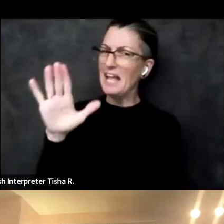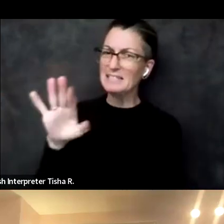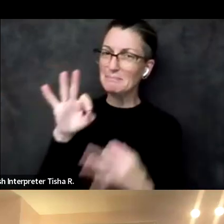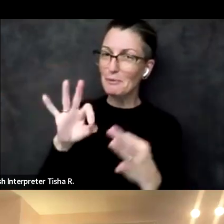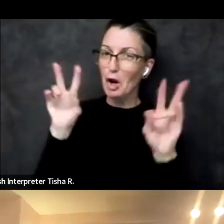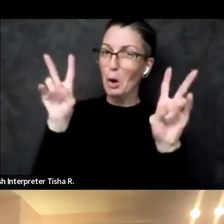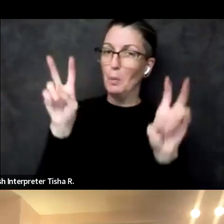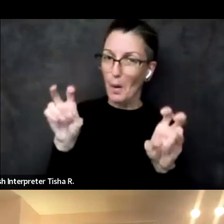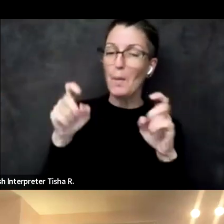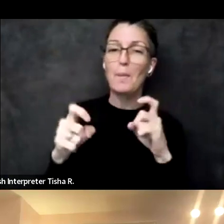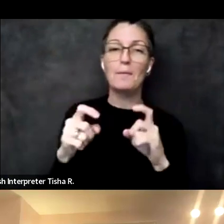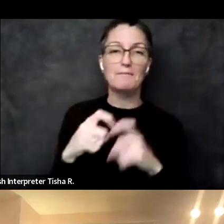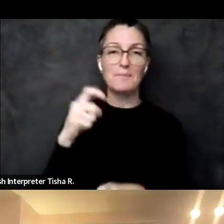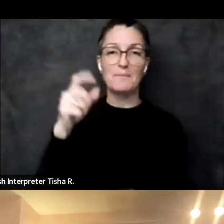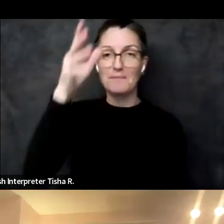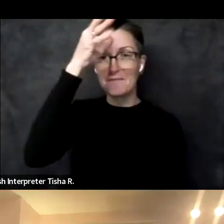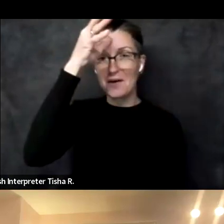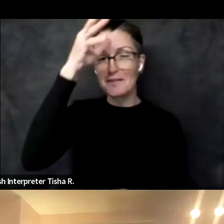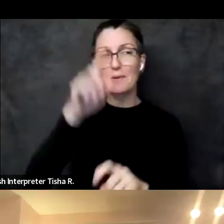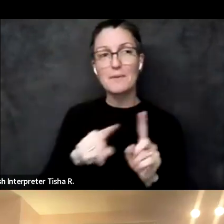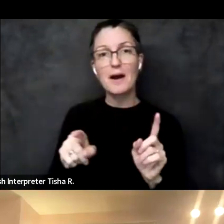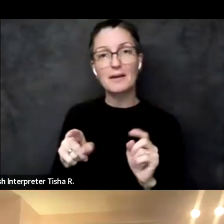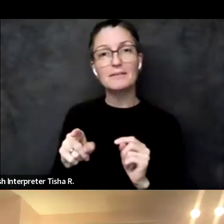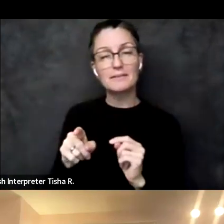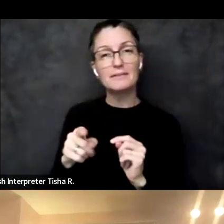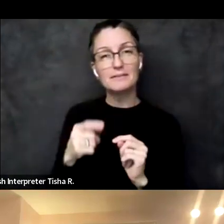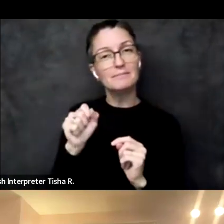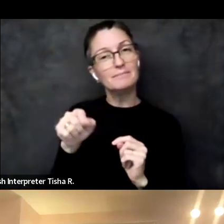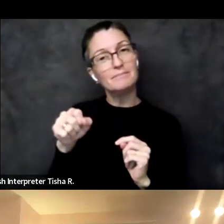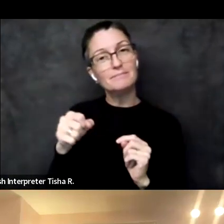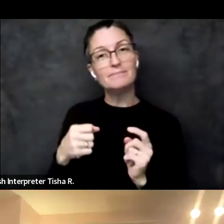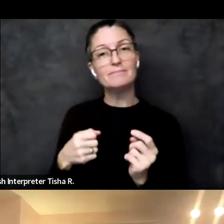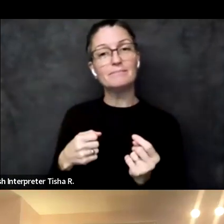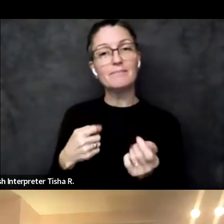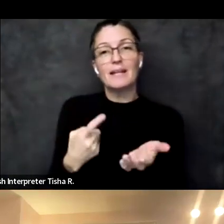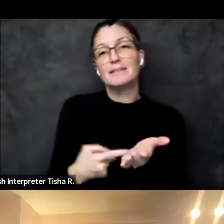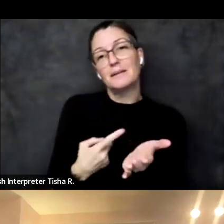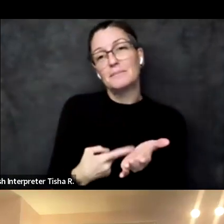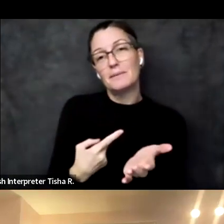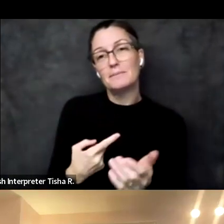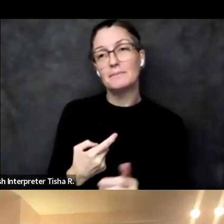I feel like there are some times where I, I would get very anxious